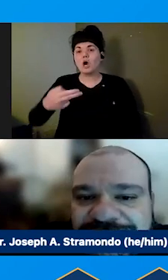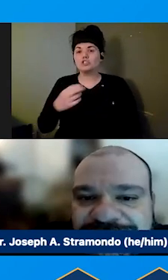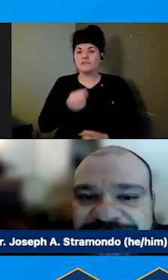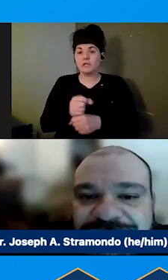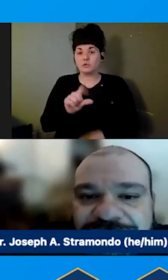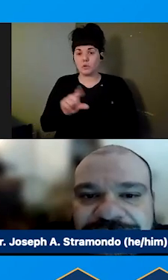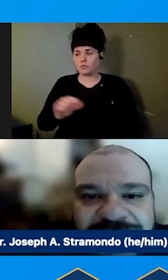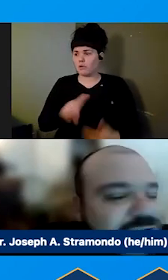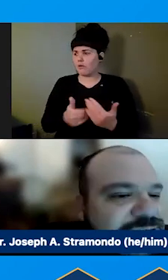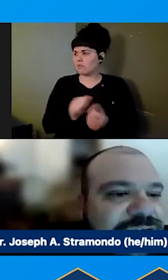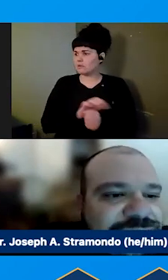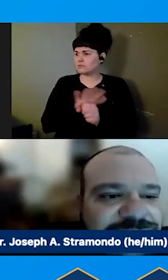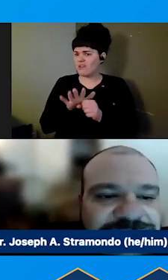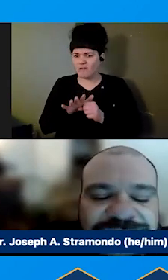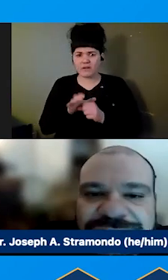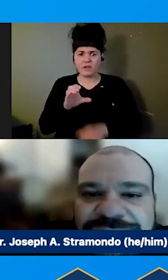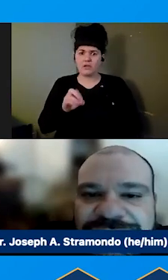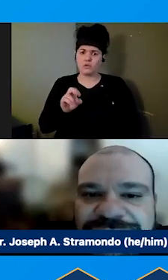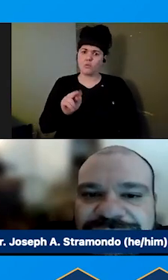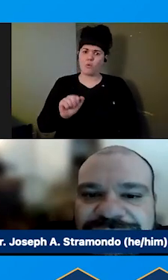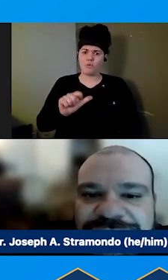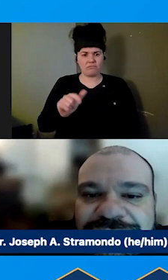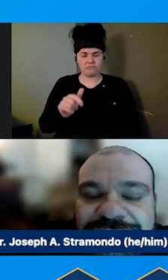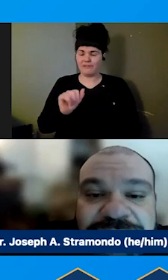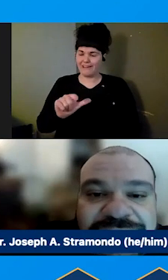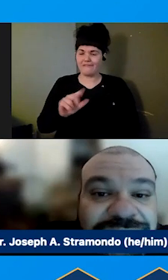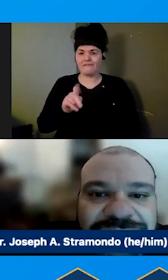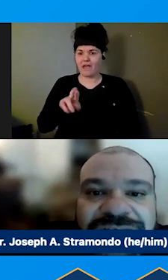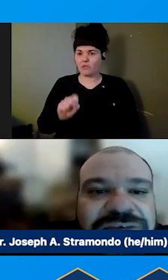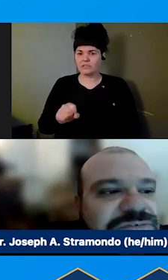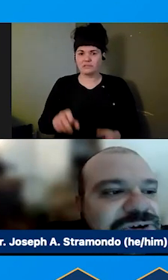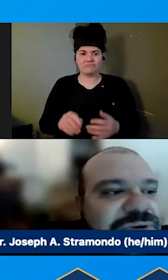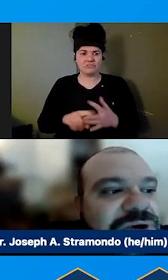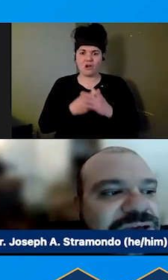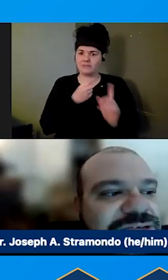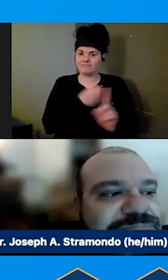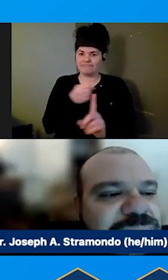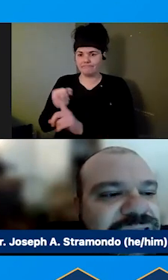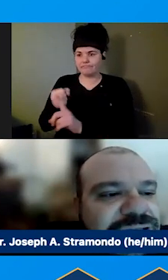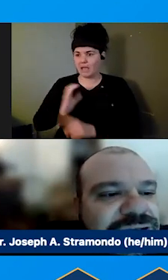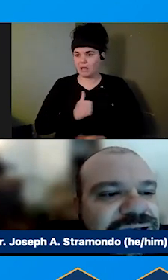all of this COVID-19, corona